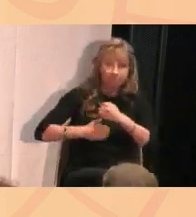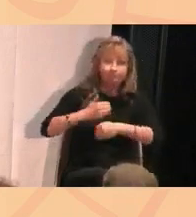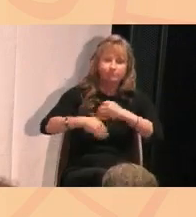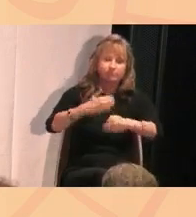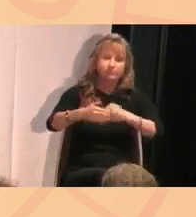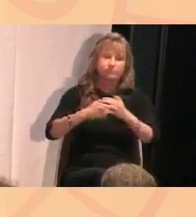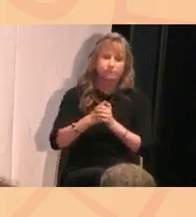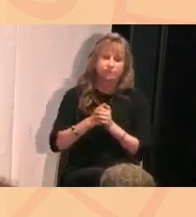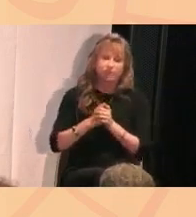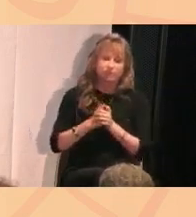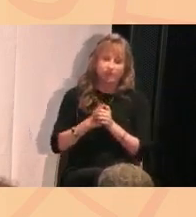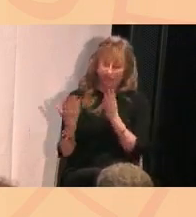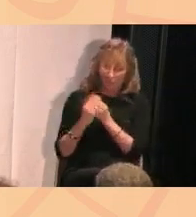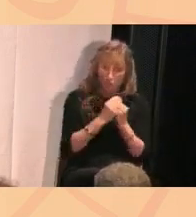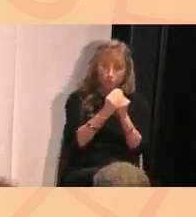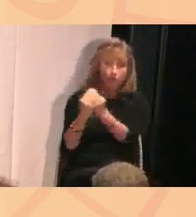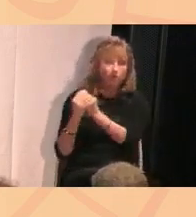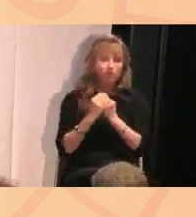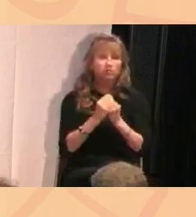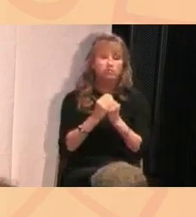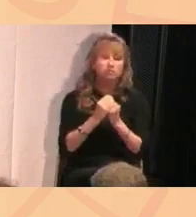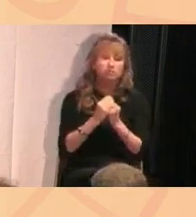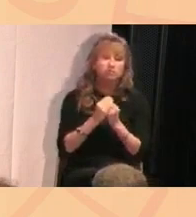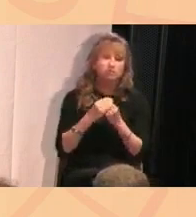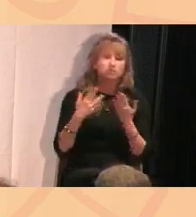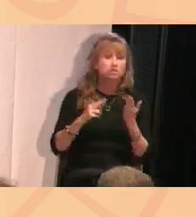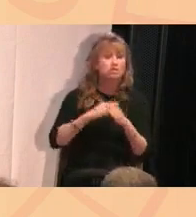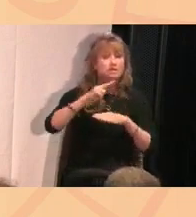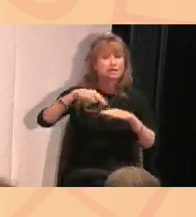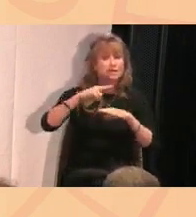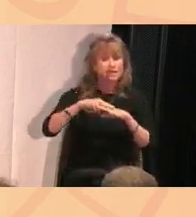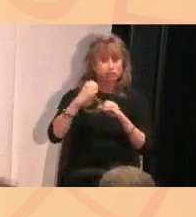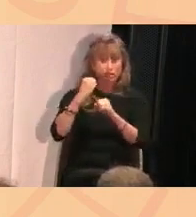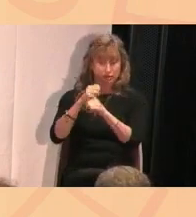And to find an institution of like-minded people who would